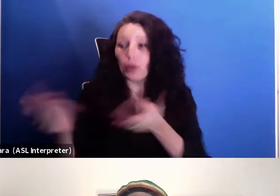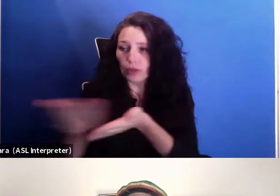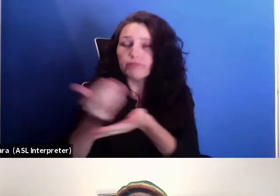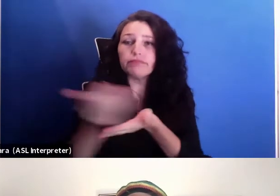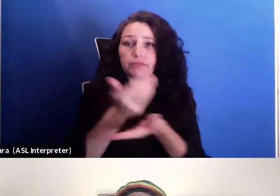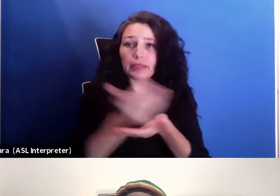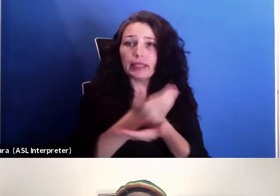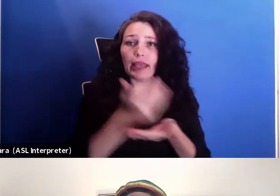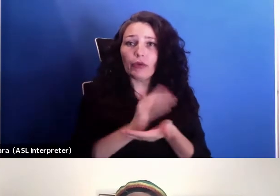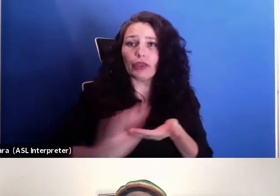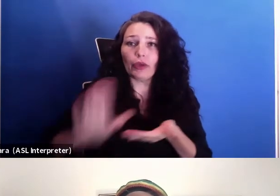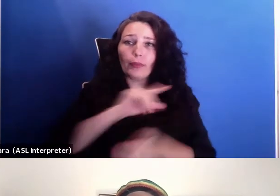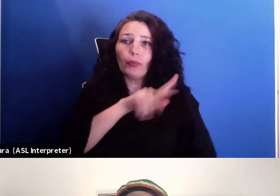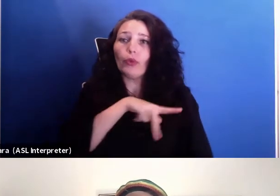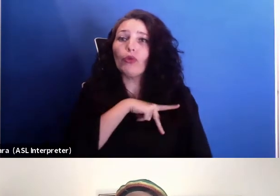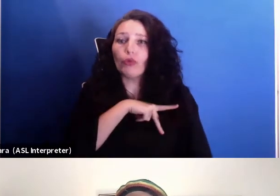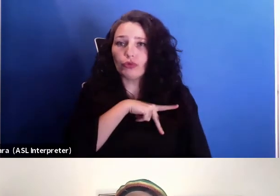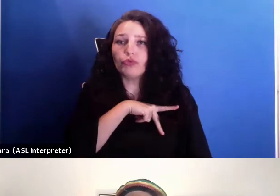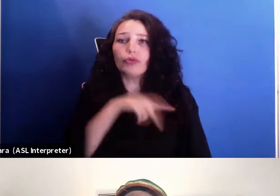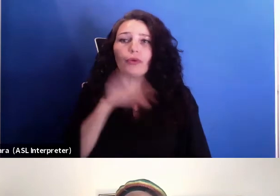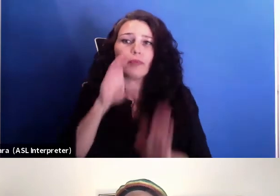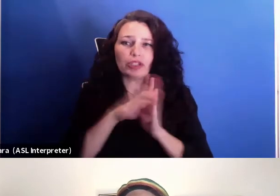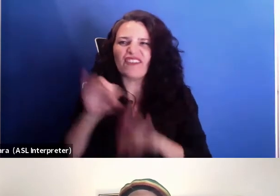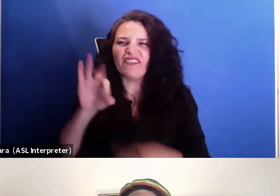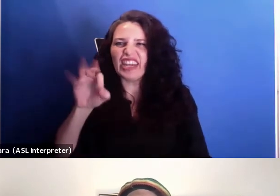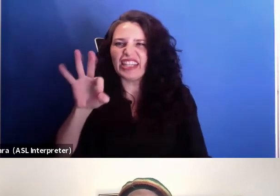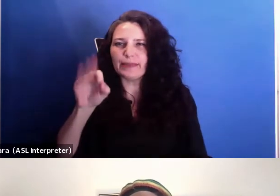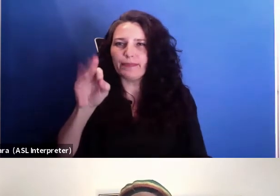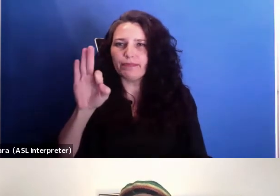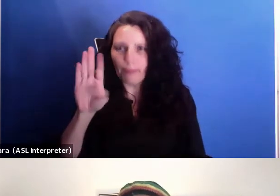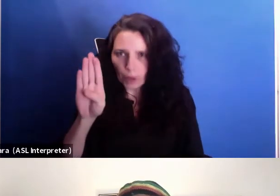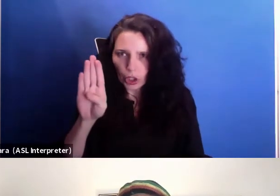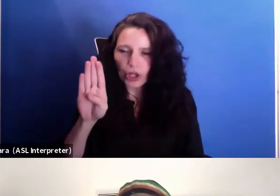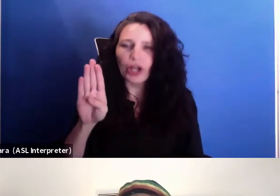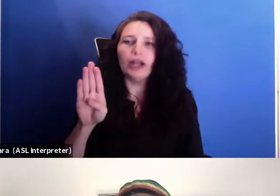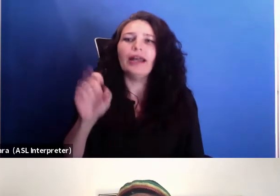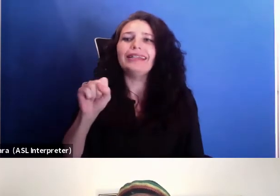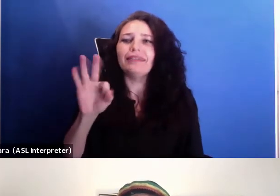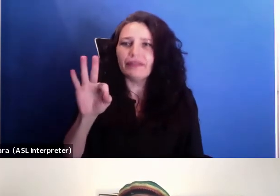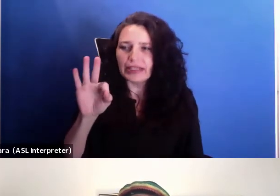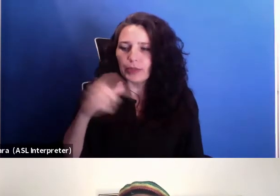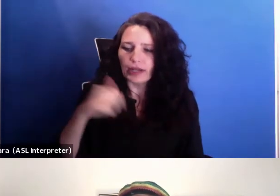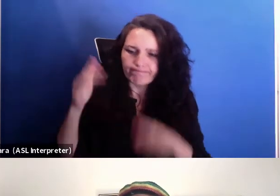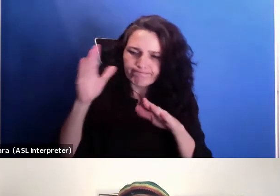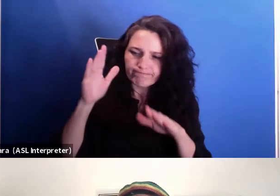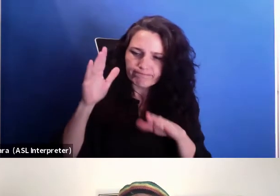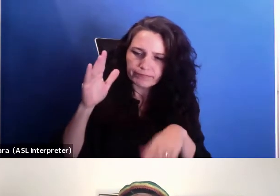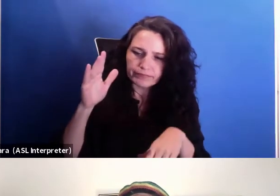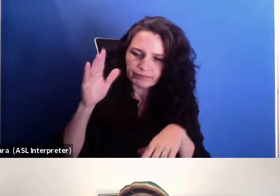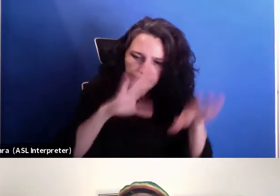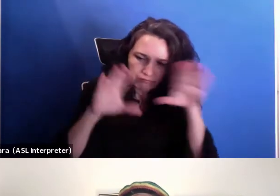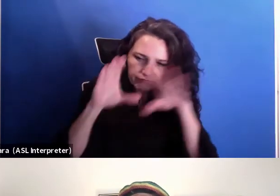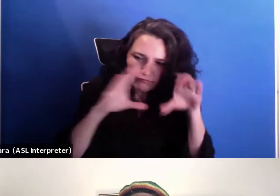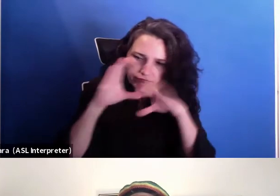for years. And so that was my first deep dive into kind of the visual world of the camp. And then we're like well, how are we gonna recreate